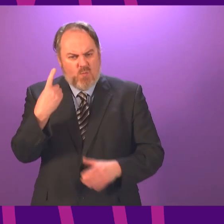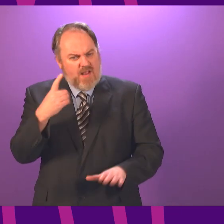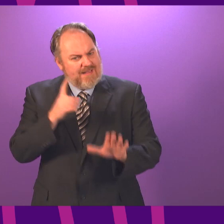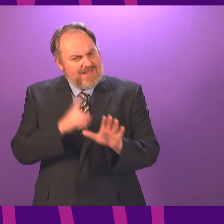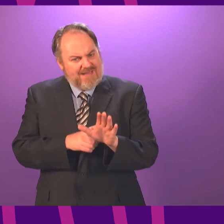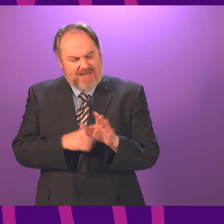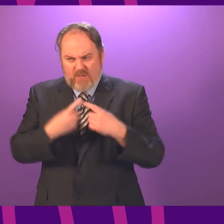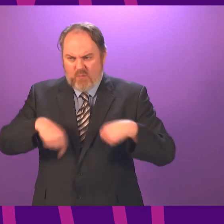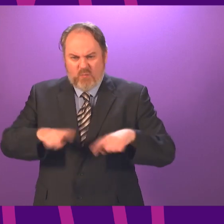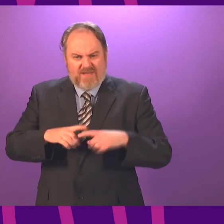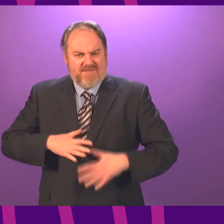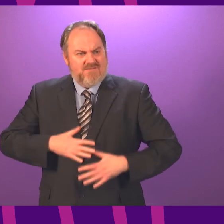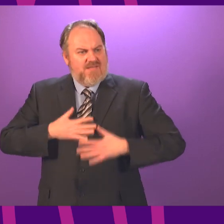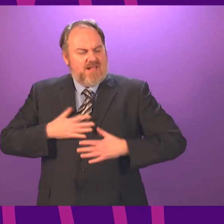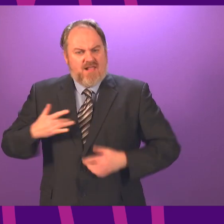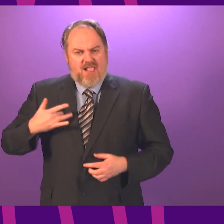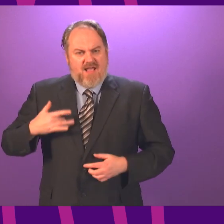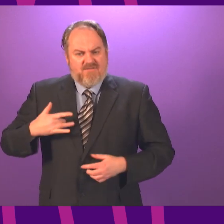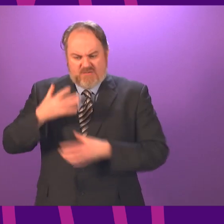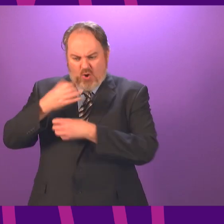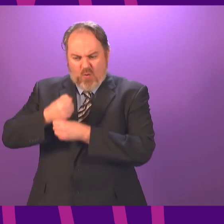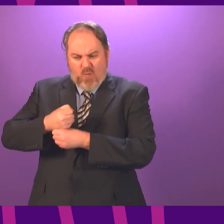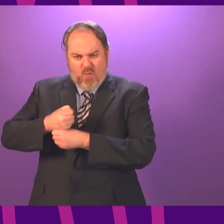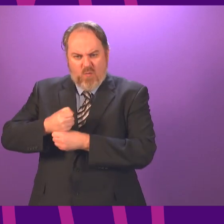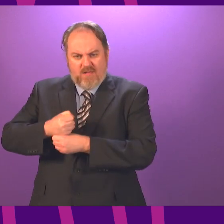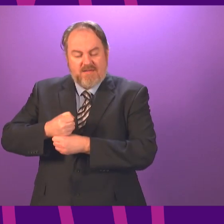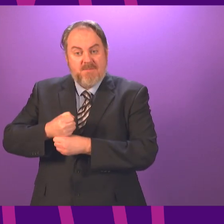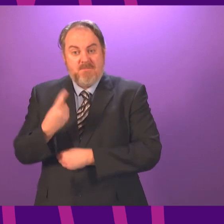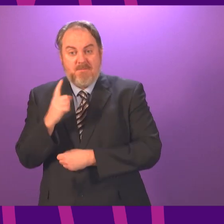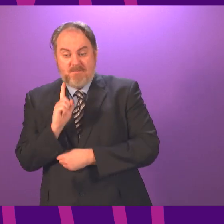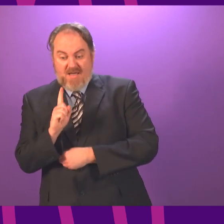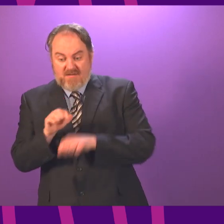put on pause, there is finally a growing sense that it might be over soon. Although it is